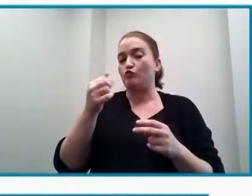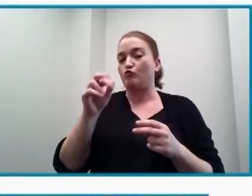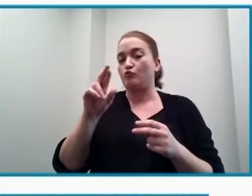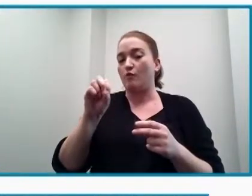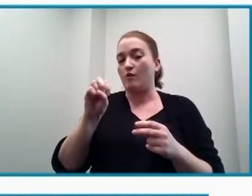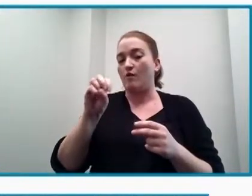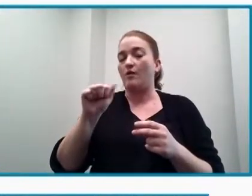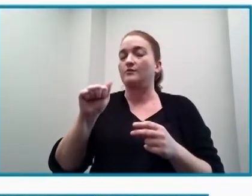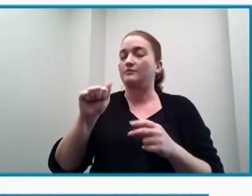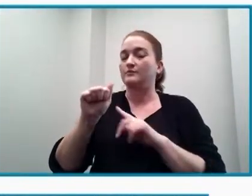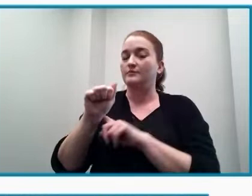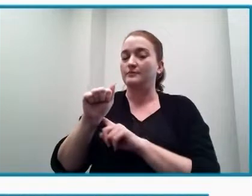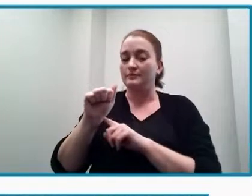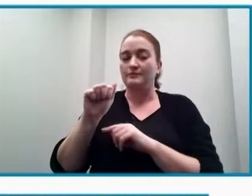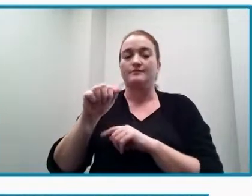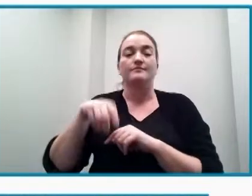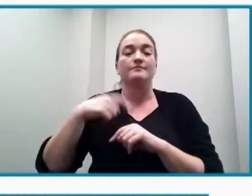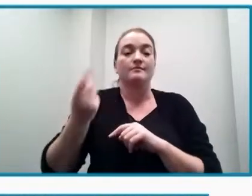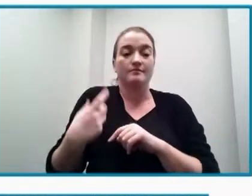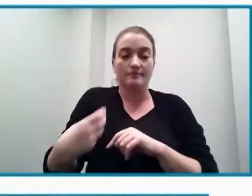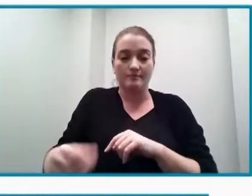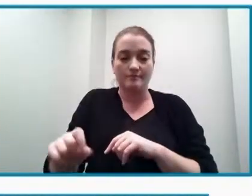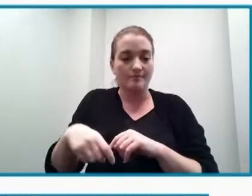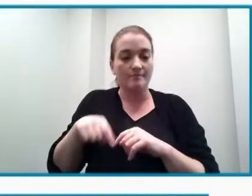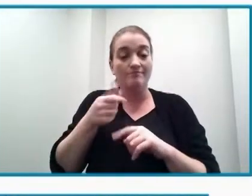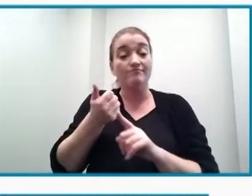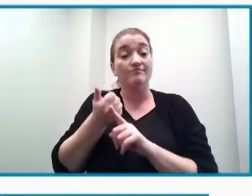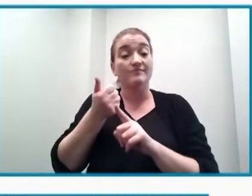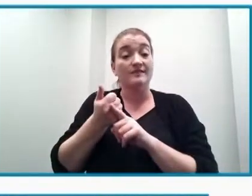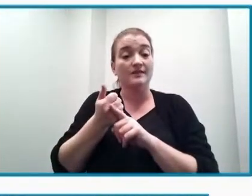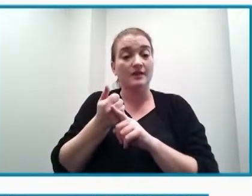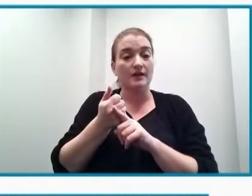Lockwood has overseen a variety of flagship public programs and initiatives,